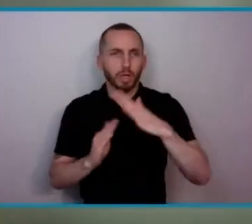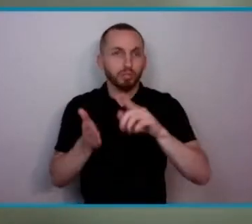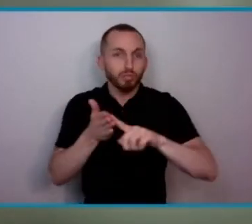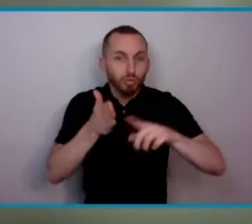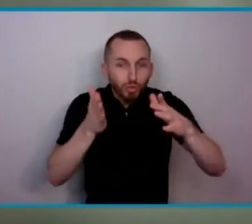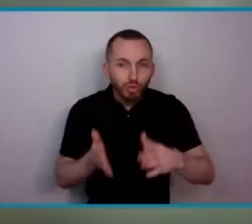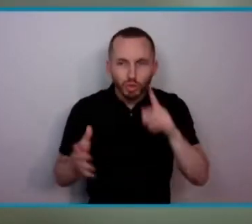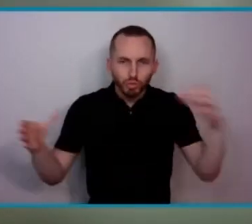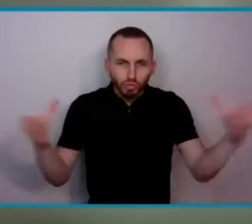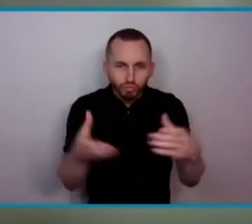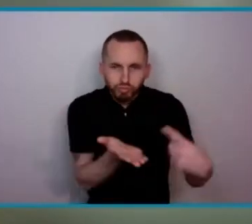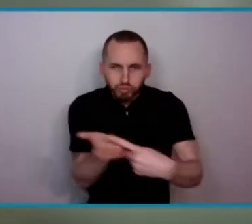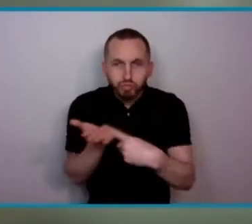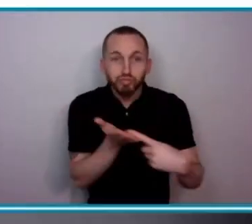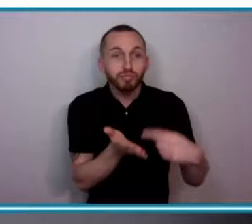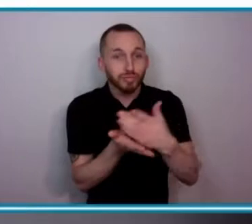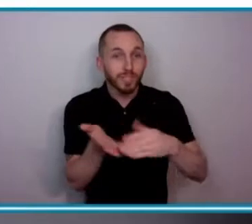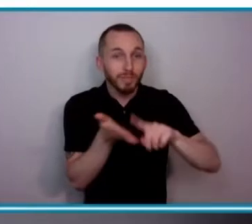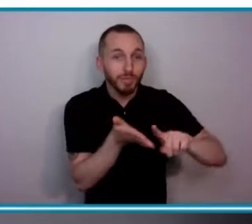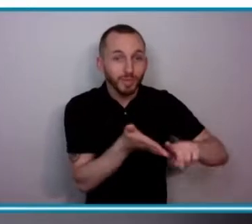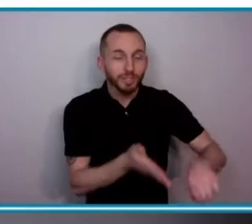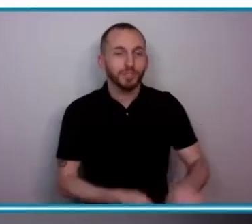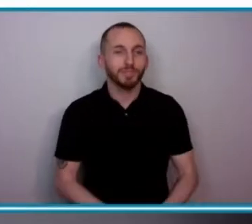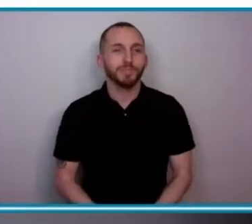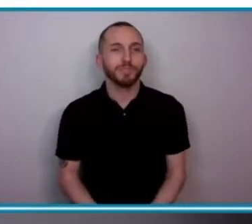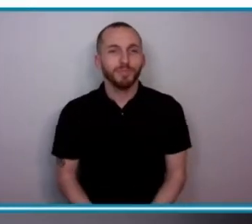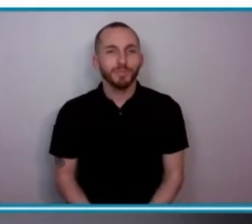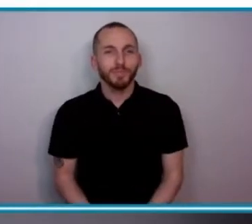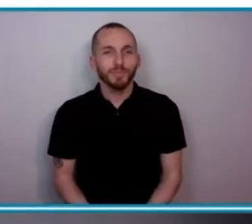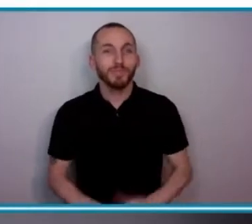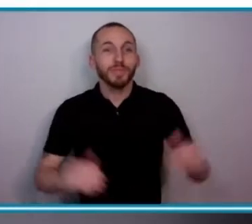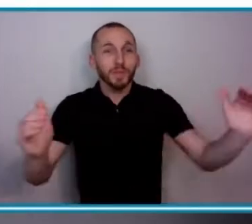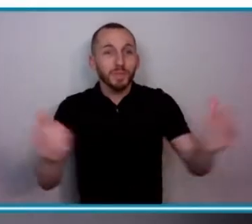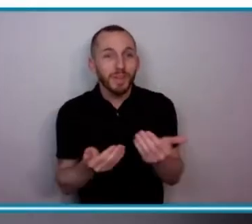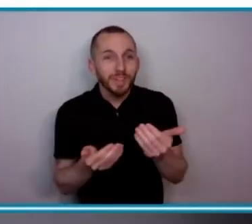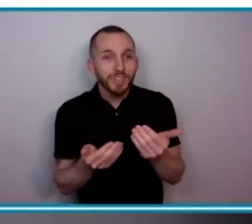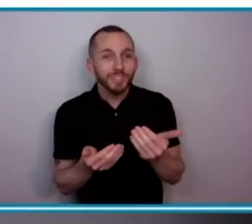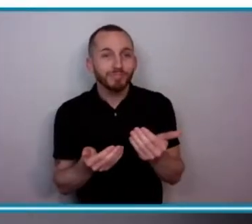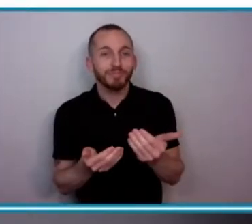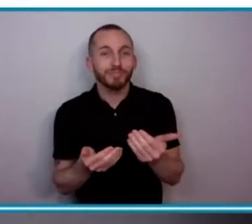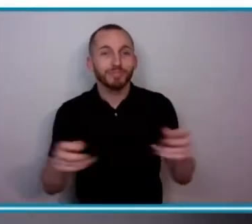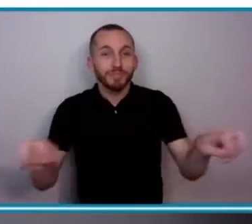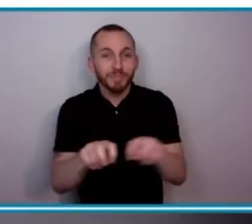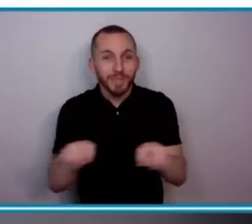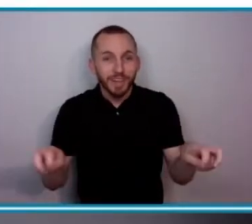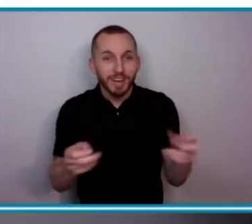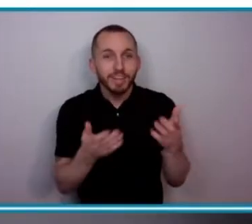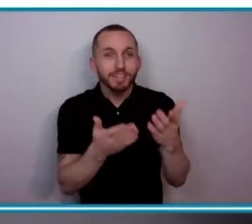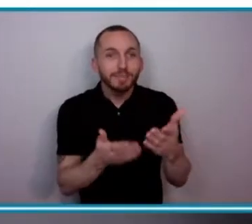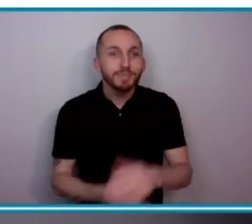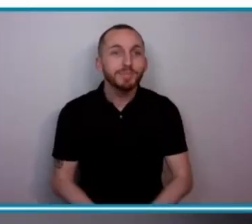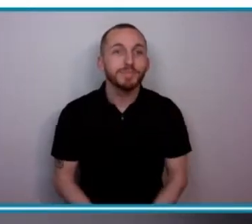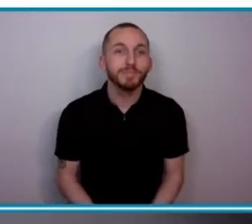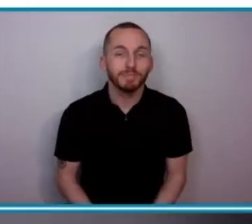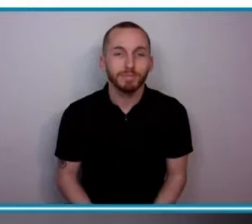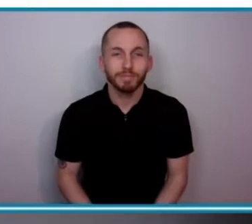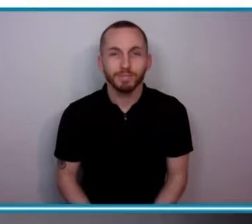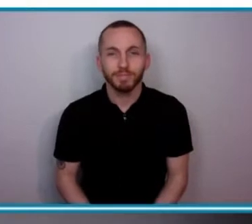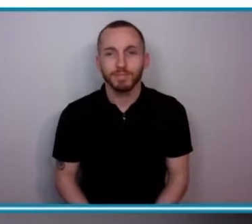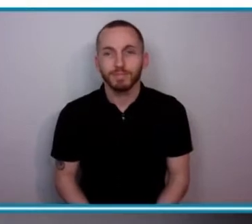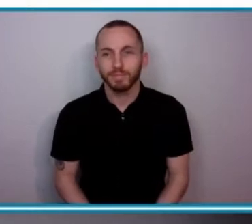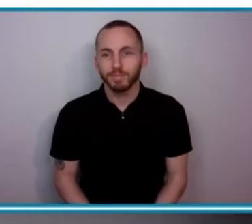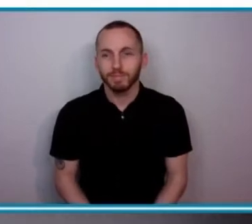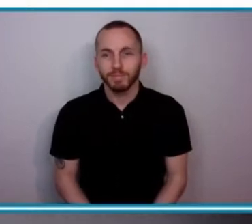I'd like to welcome Dr. Joke Bradt, Dr. Anjan Chatterjee, Dr. Maya Story, and Dr. John Williamson.